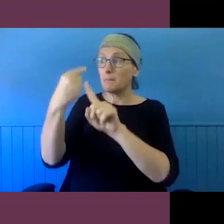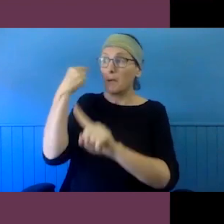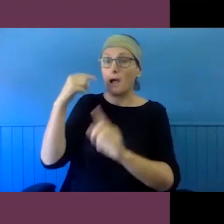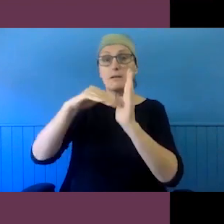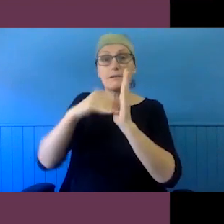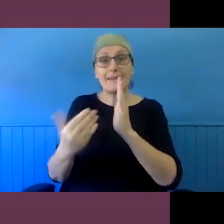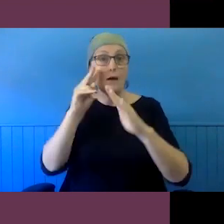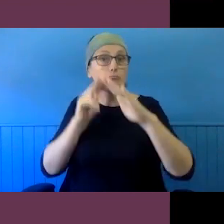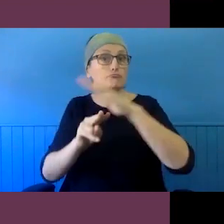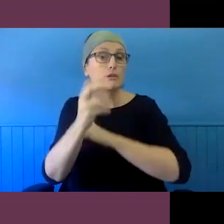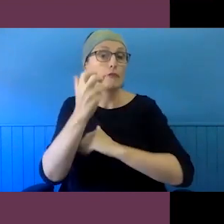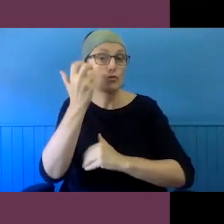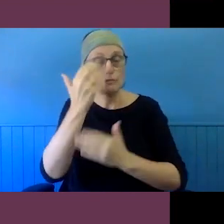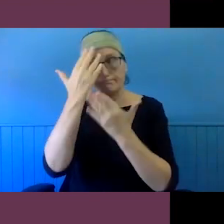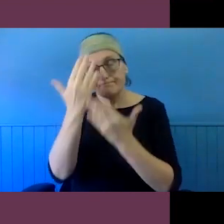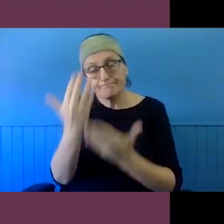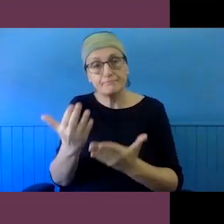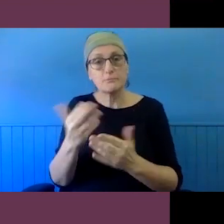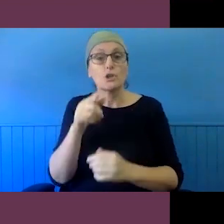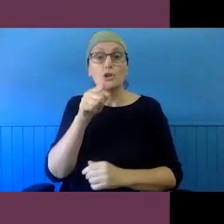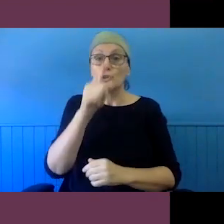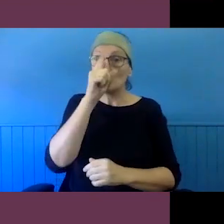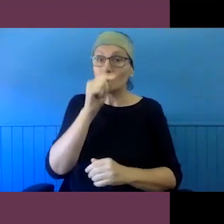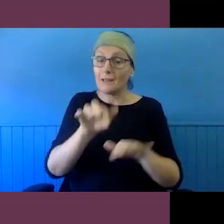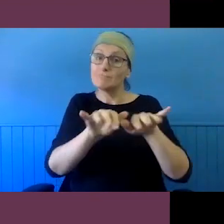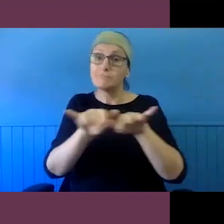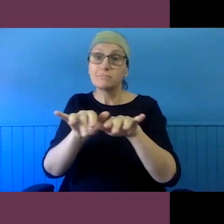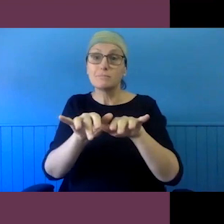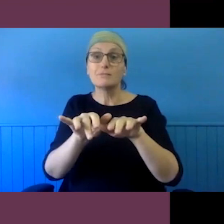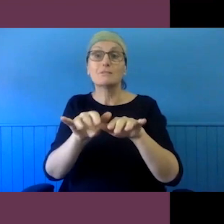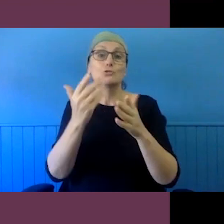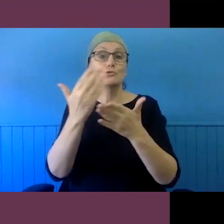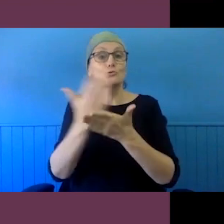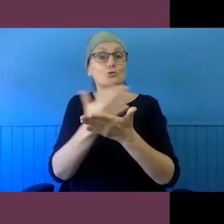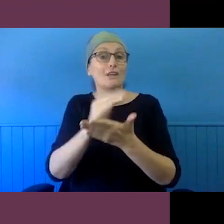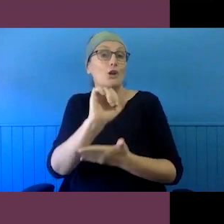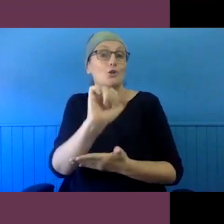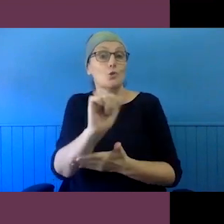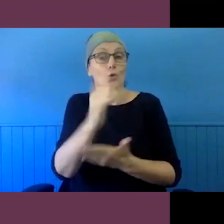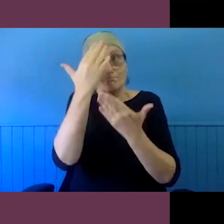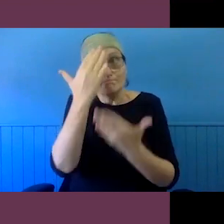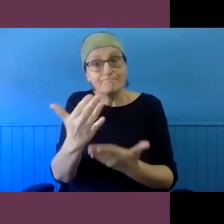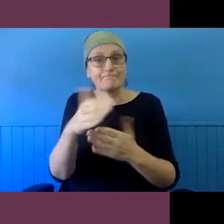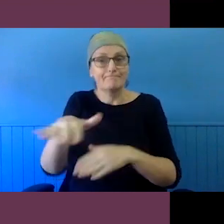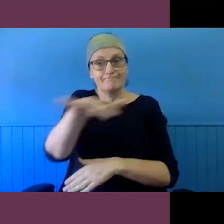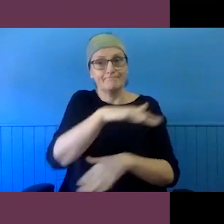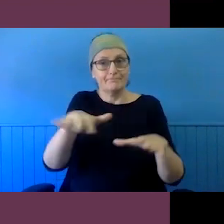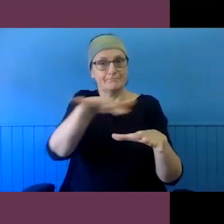please share an acknowledgement of the country on which you are in chat. Currently on screen, there's a purple PowerPoint slide with text